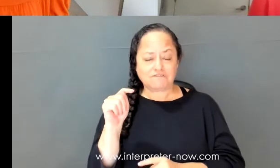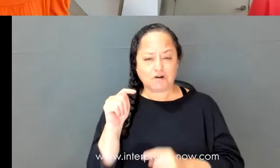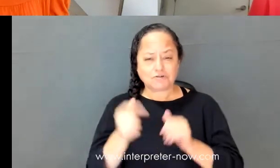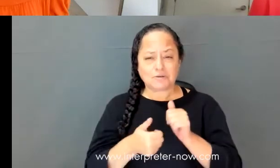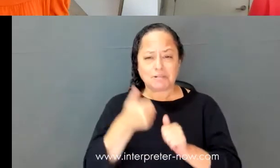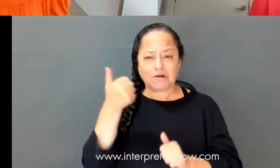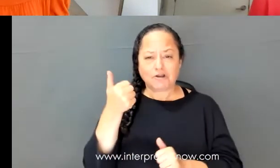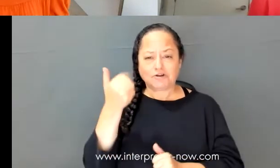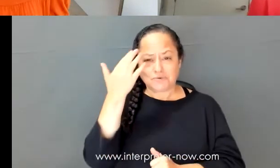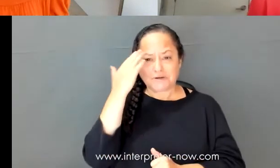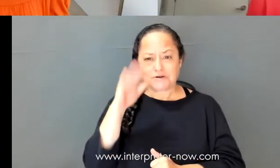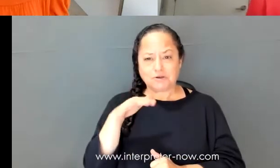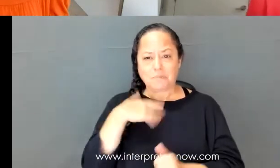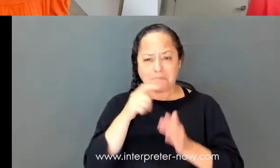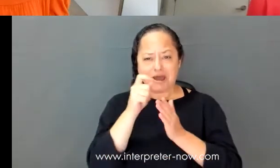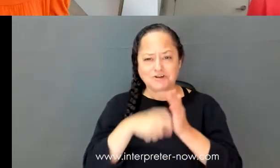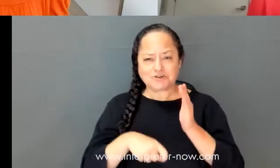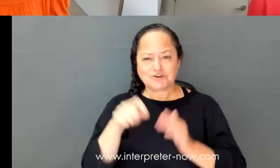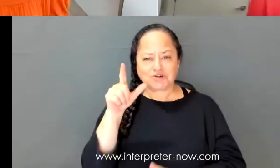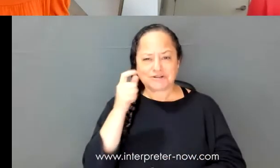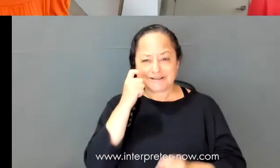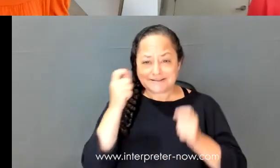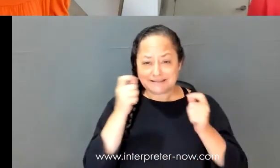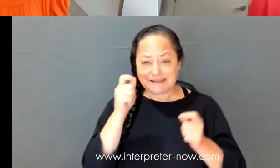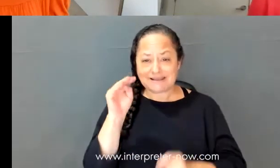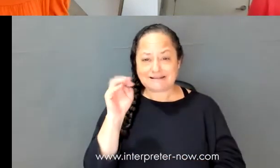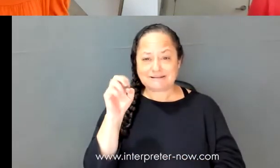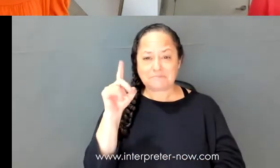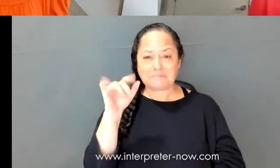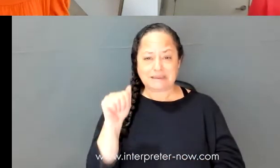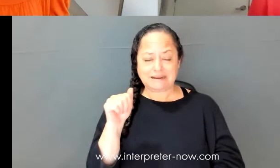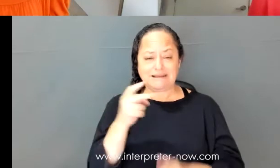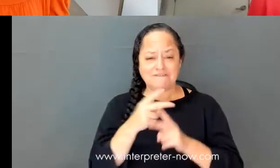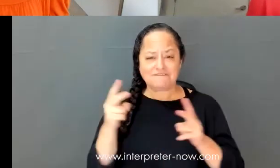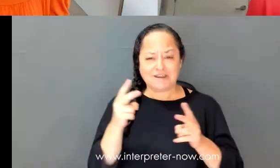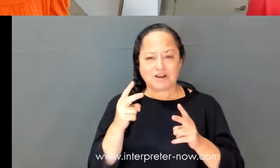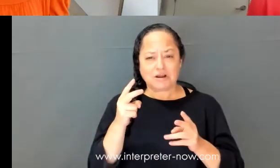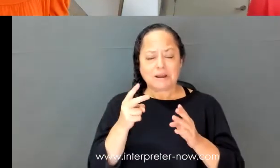certainly, again, my journalist lens always reminds me the media is very much run by and